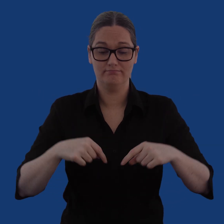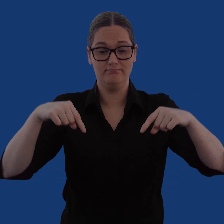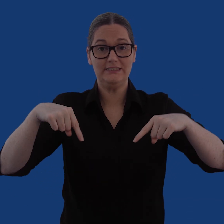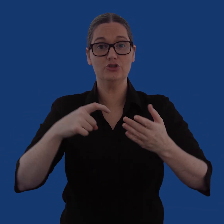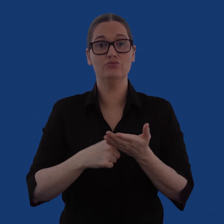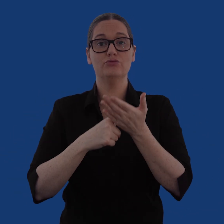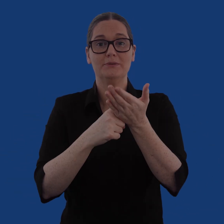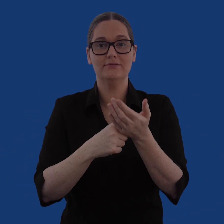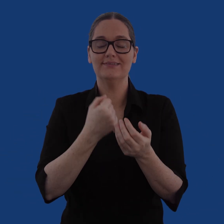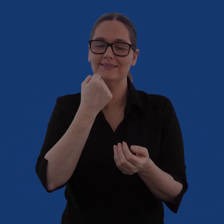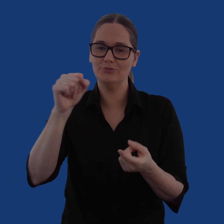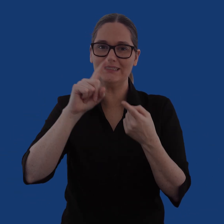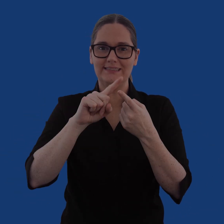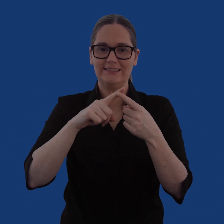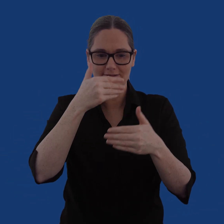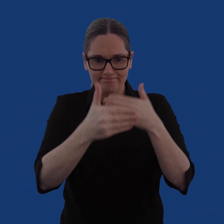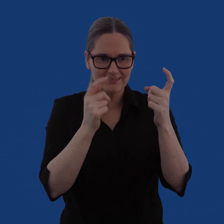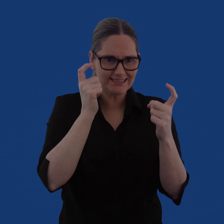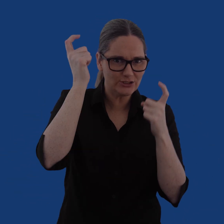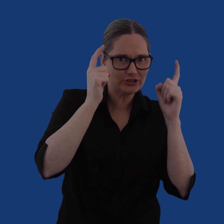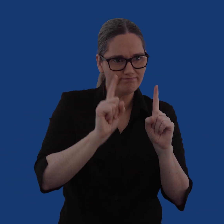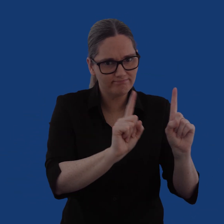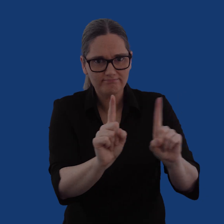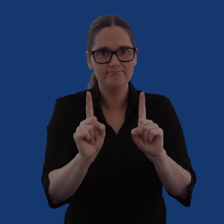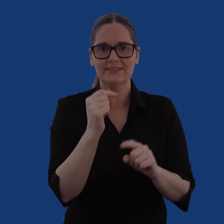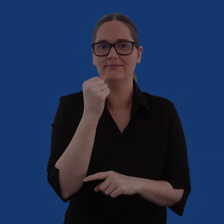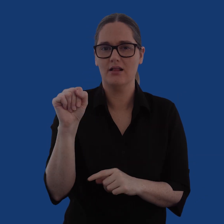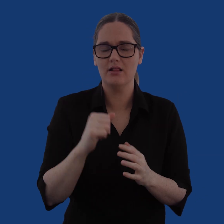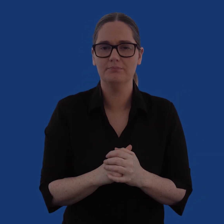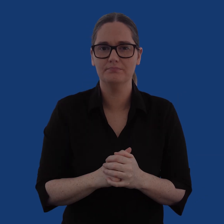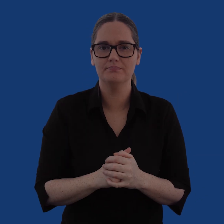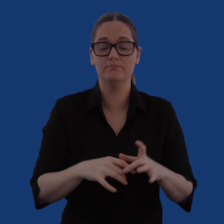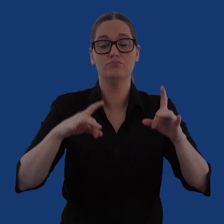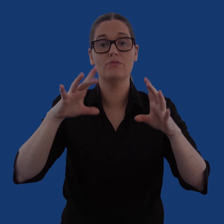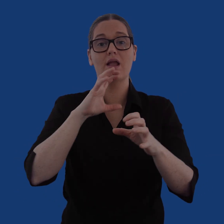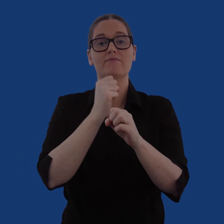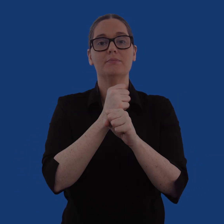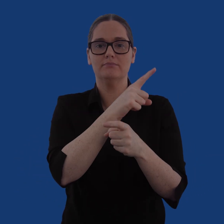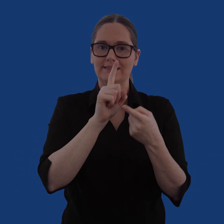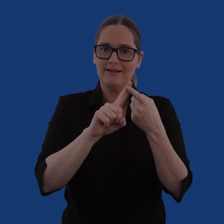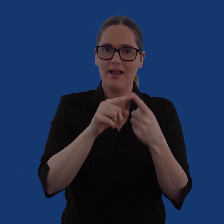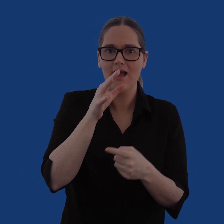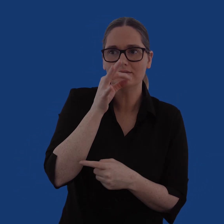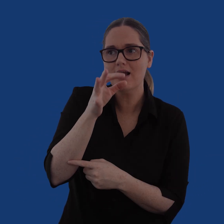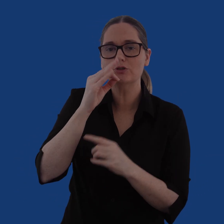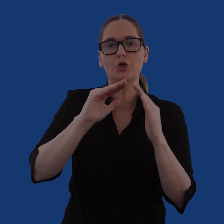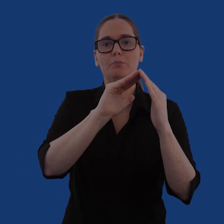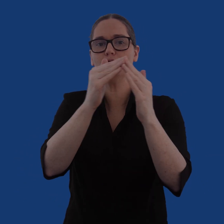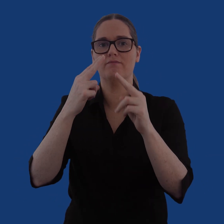This recommendation is subject to further consideration. The Australian Government continues to ask the community